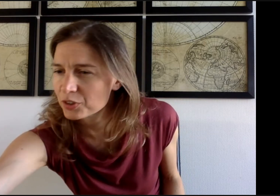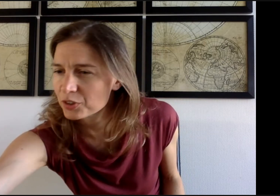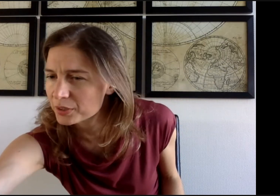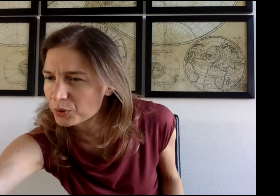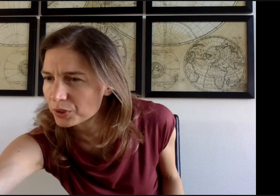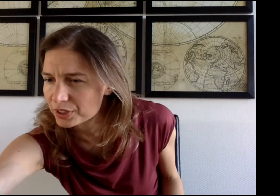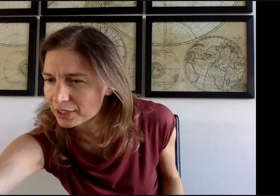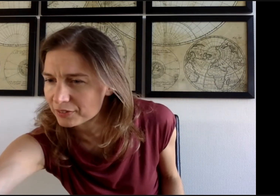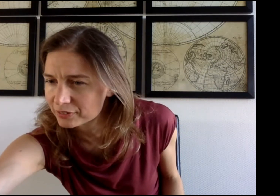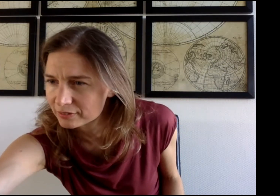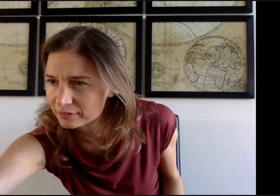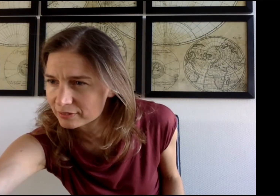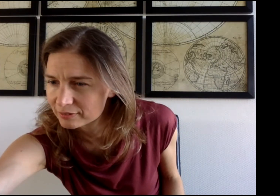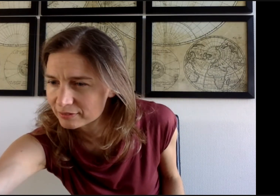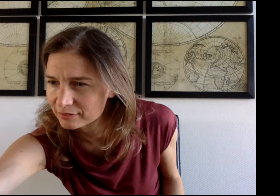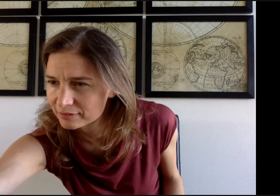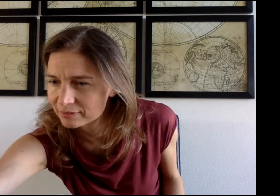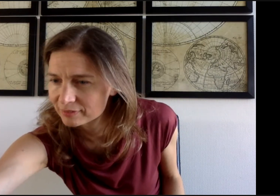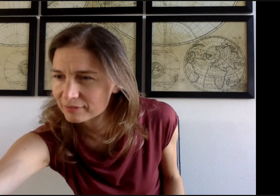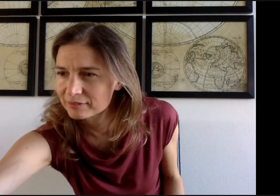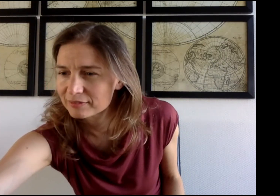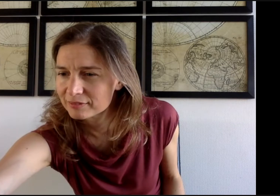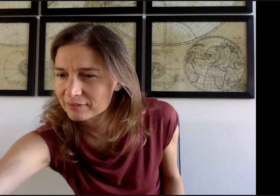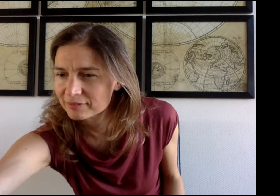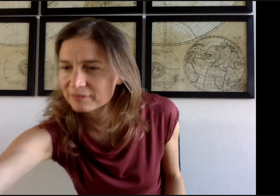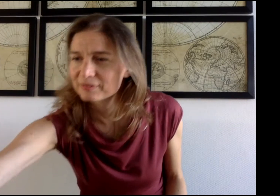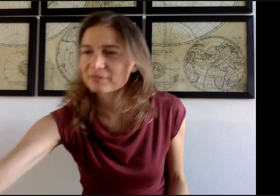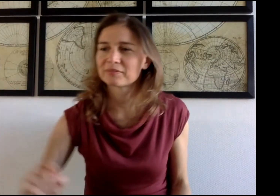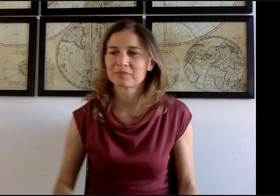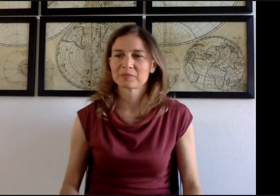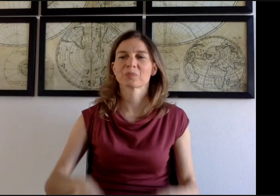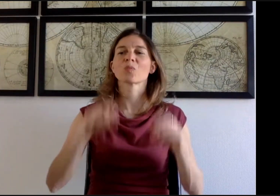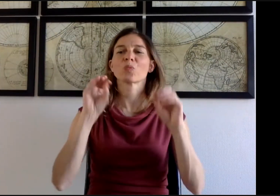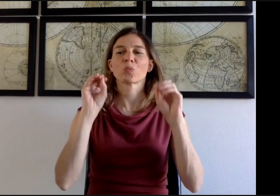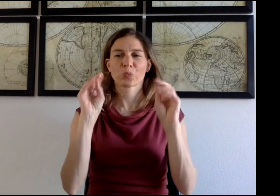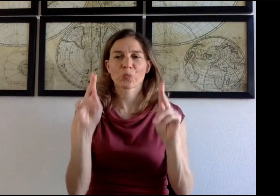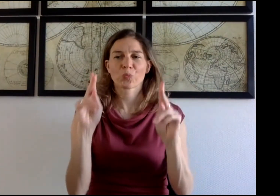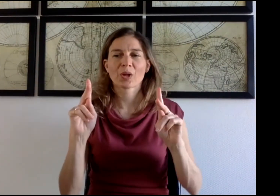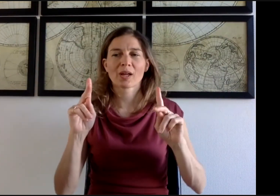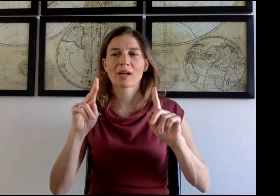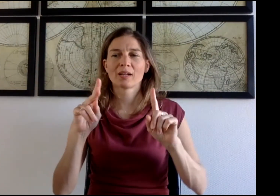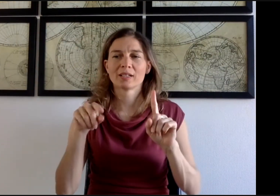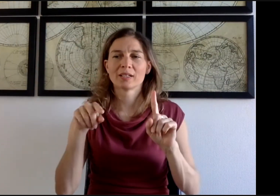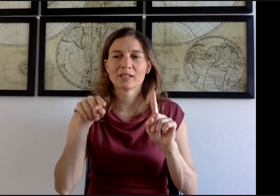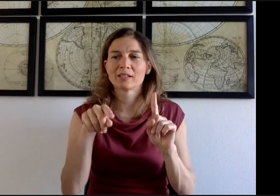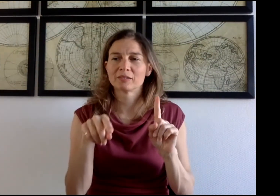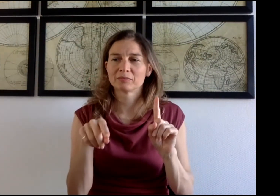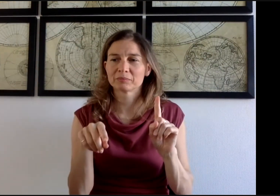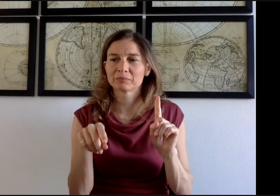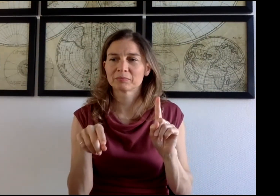I want to start by thanking EDF and its Secretariat